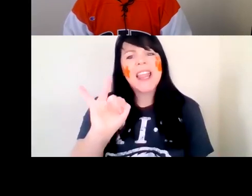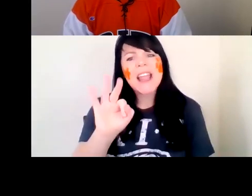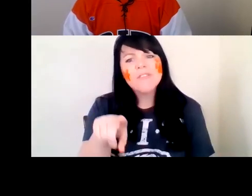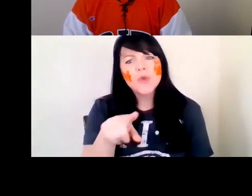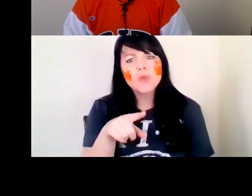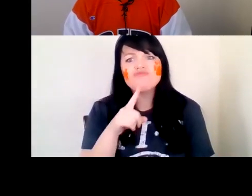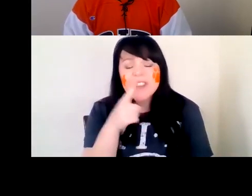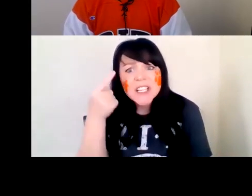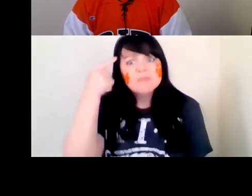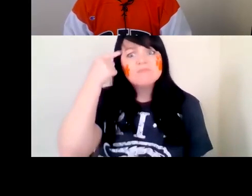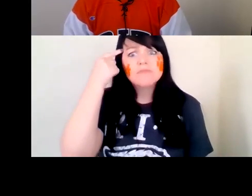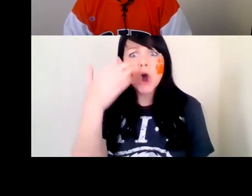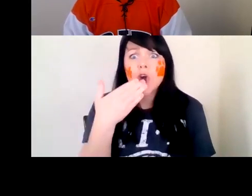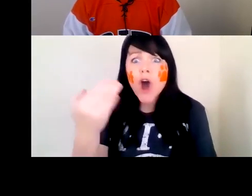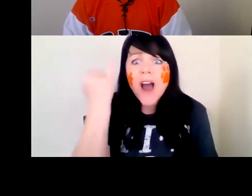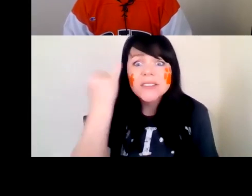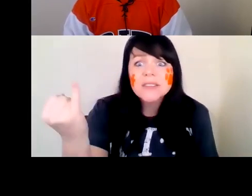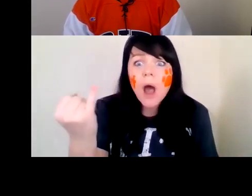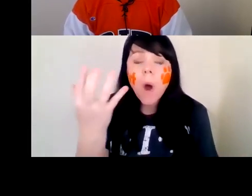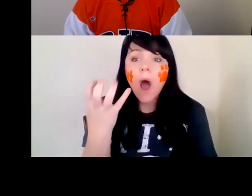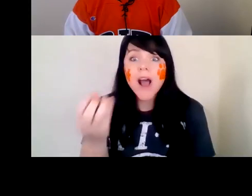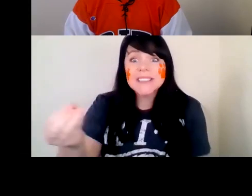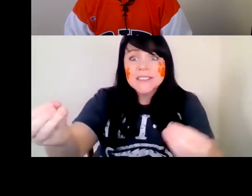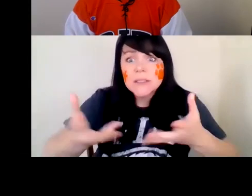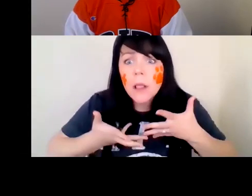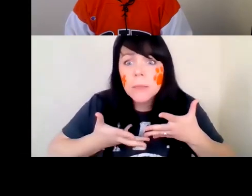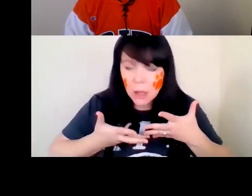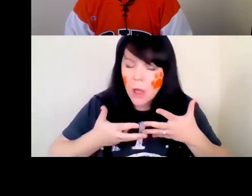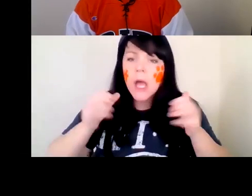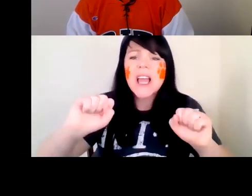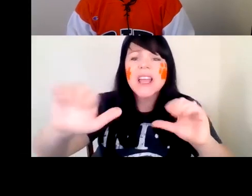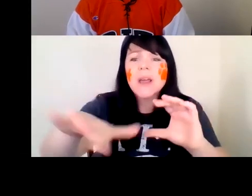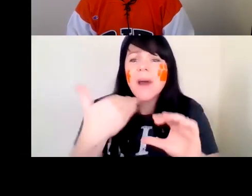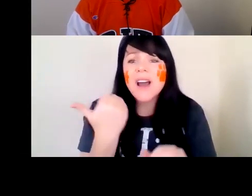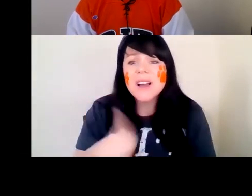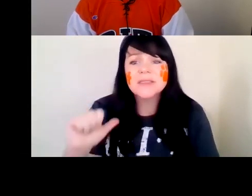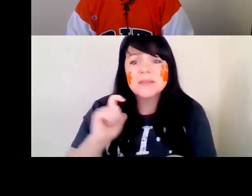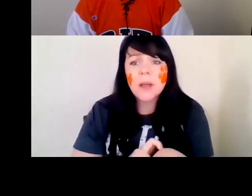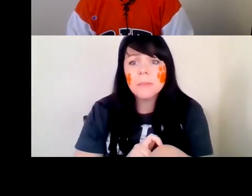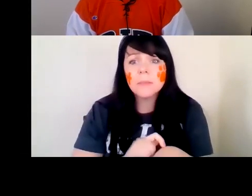And if you have any good ideas you want to tell me individually, feel free to send me an email anytime.